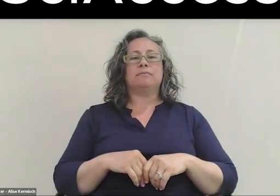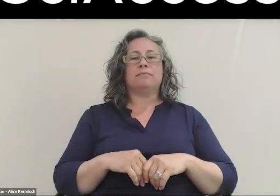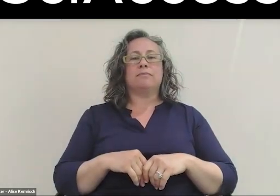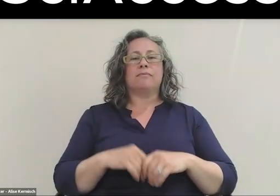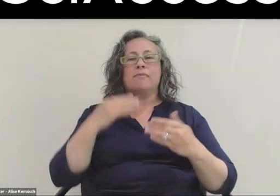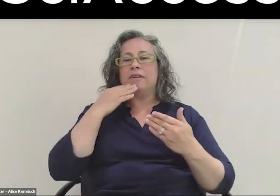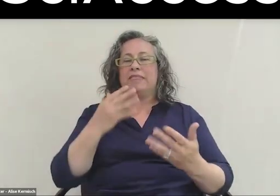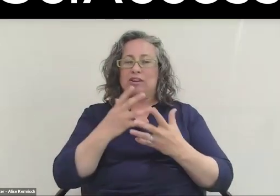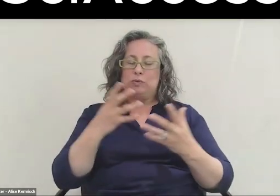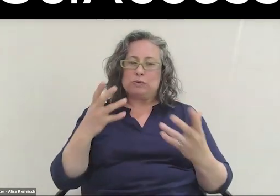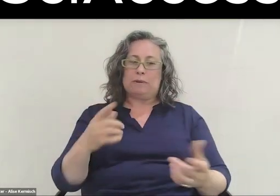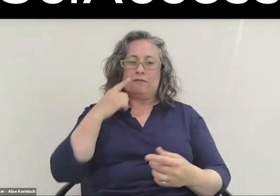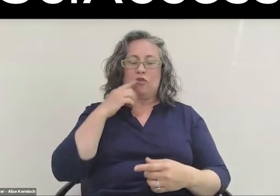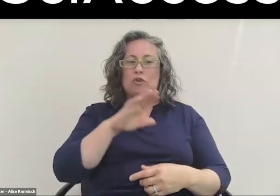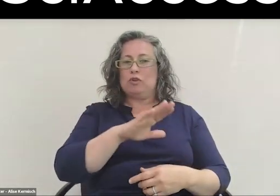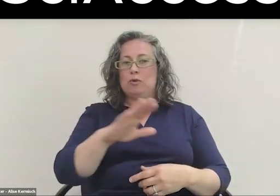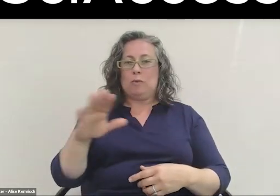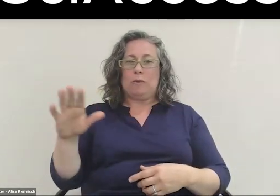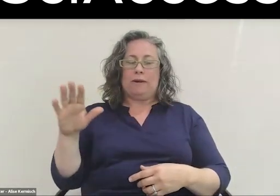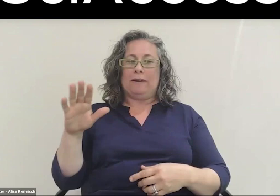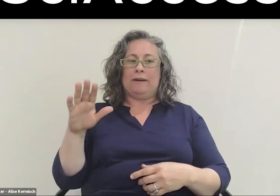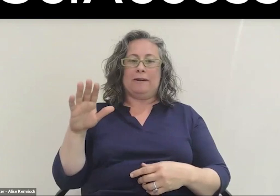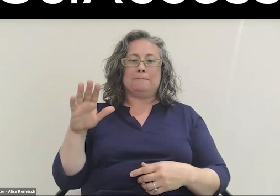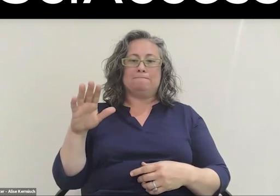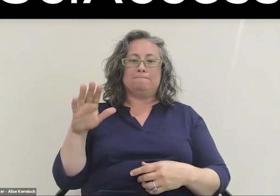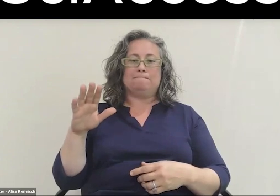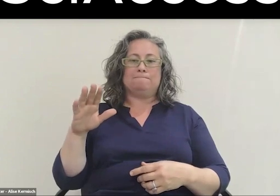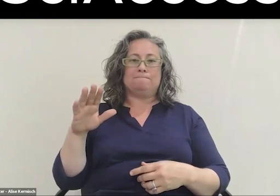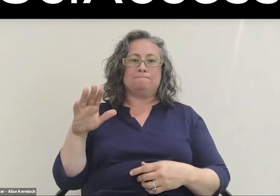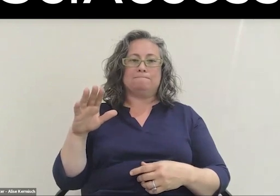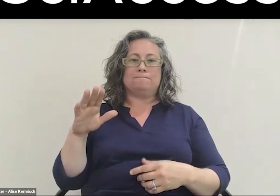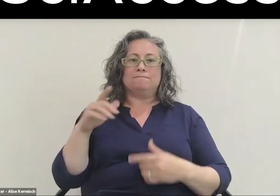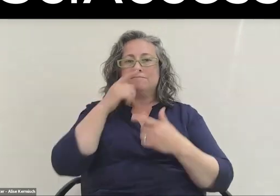Thank you very much for your interest,